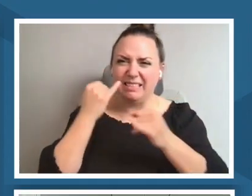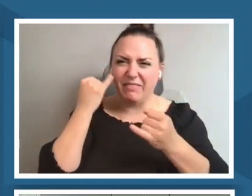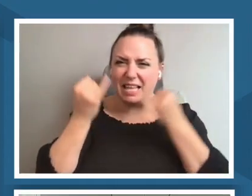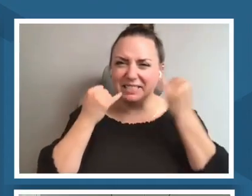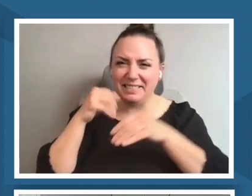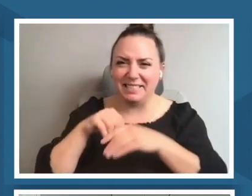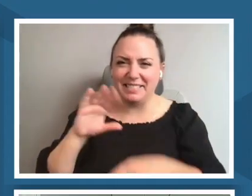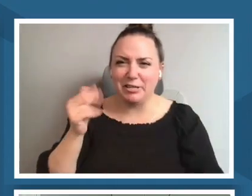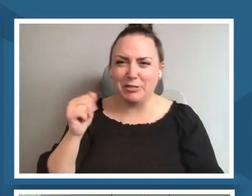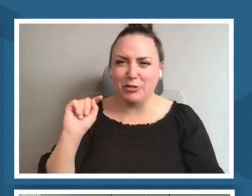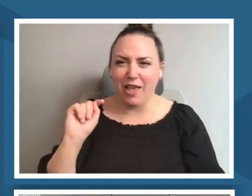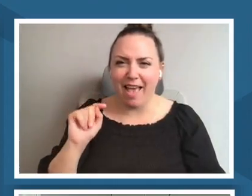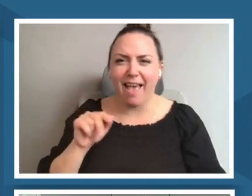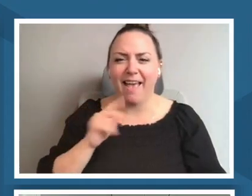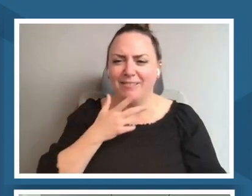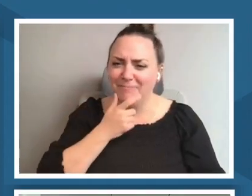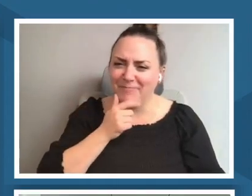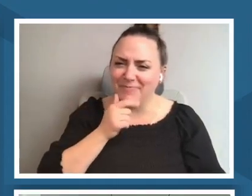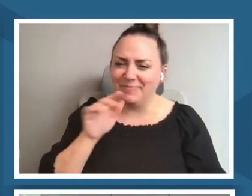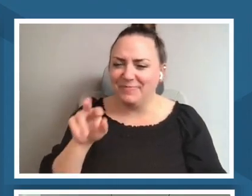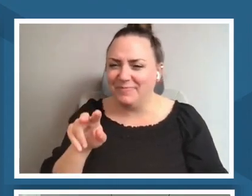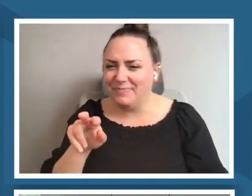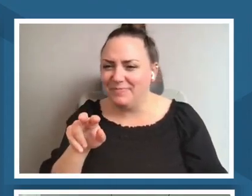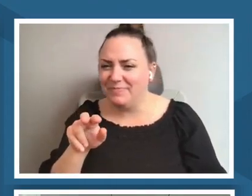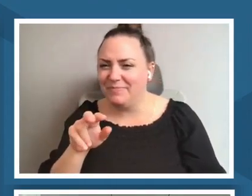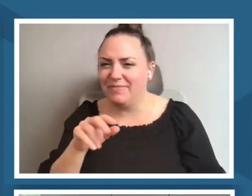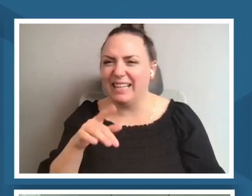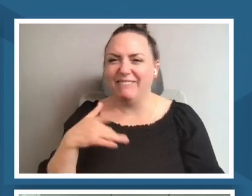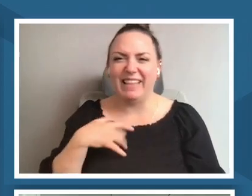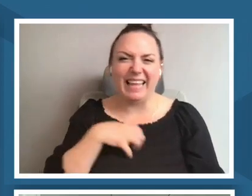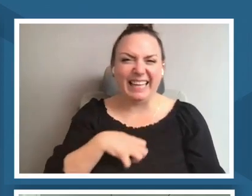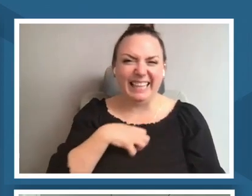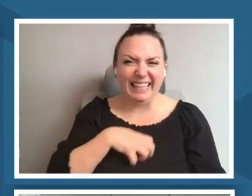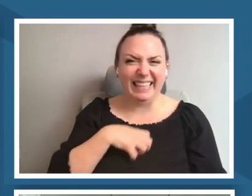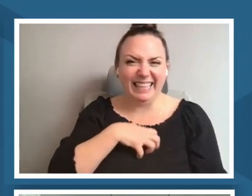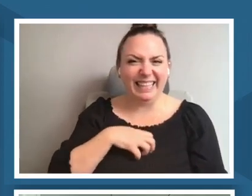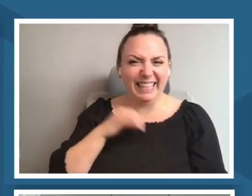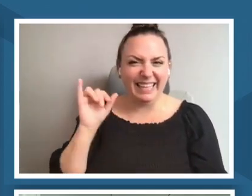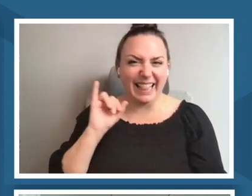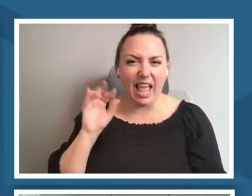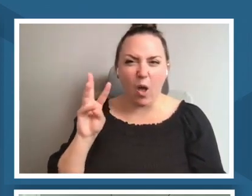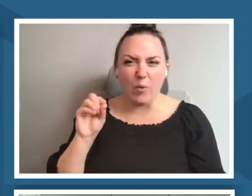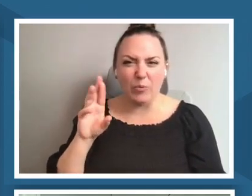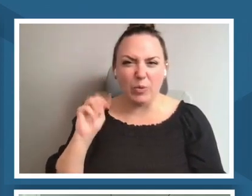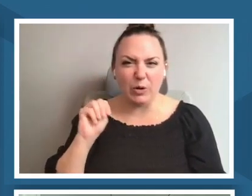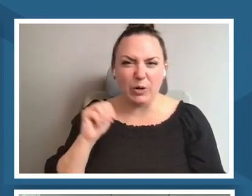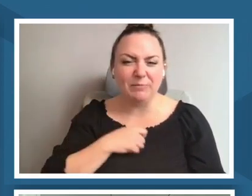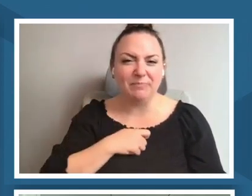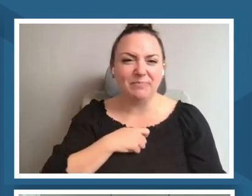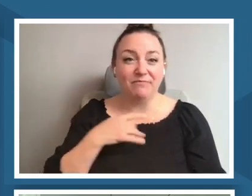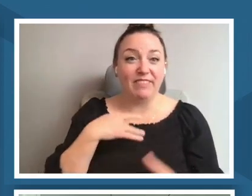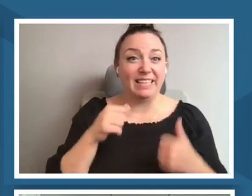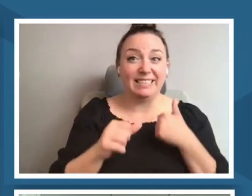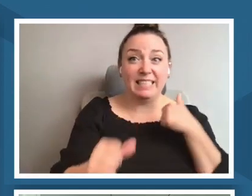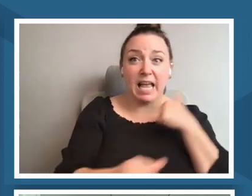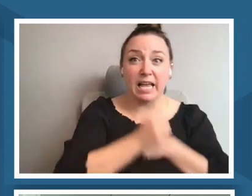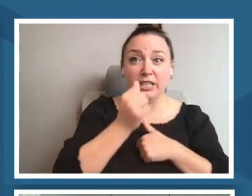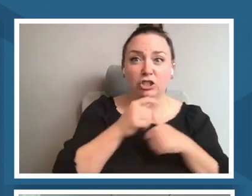we've got um icky like worms um in